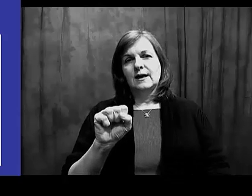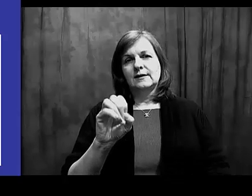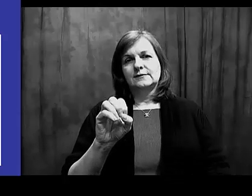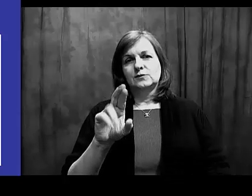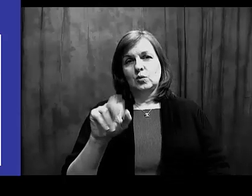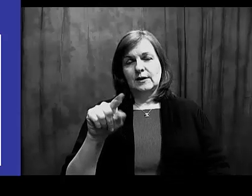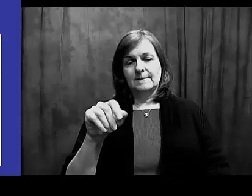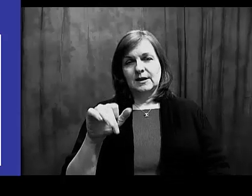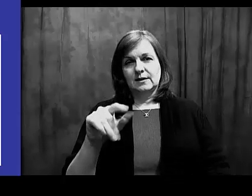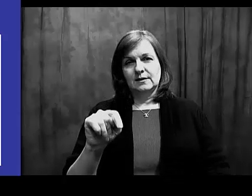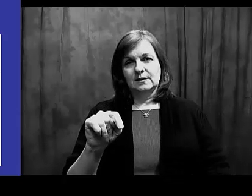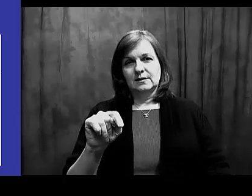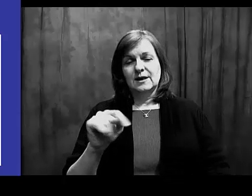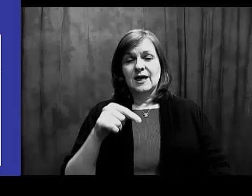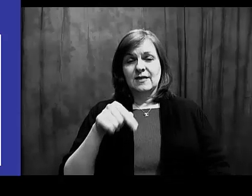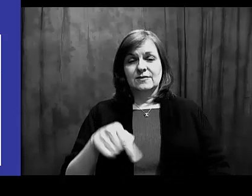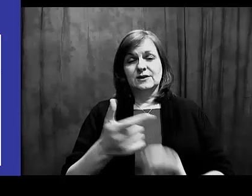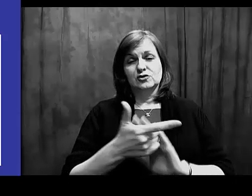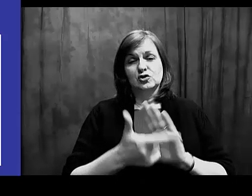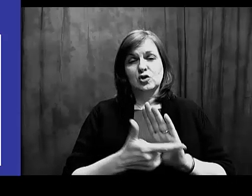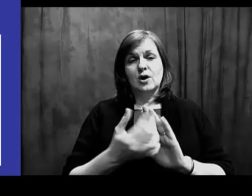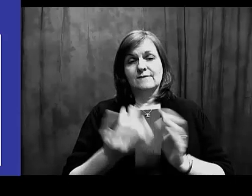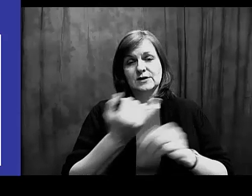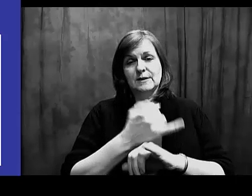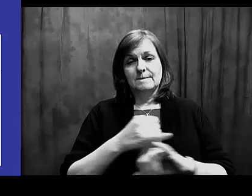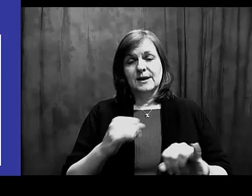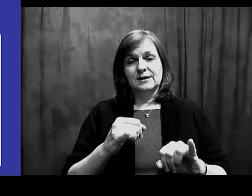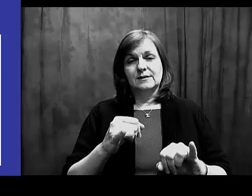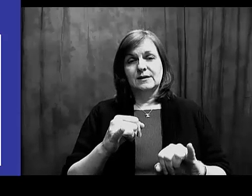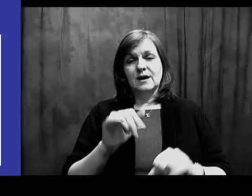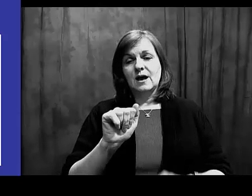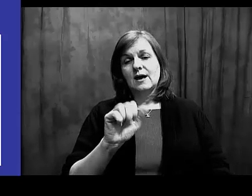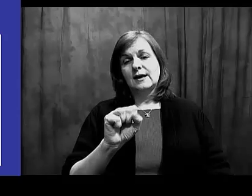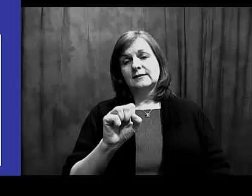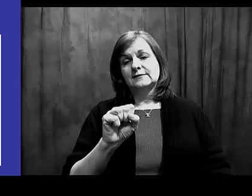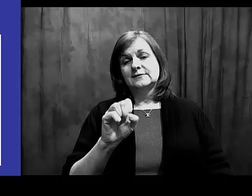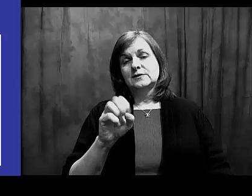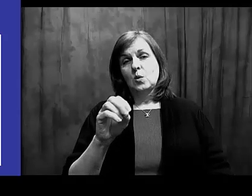we've already talked a little bit about the Law of Segregation this Law of Independent Assortment